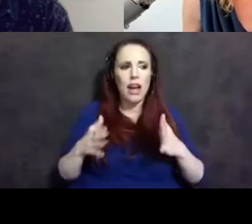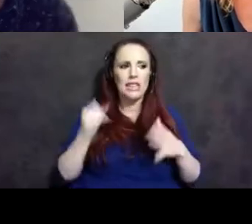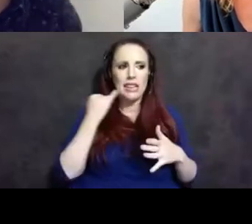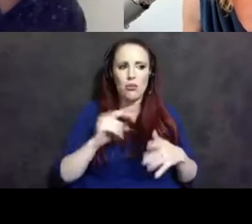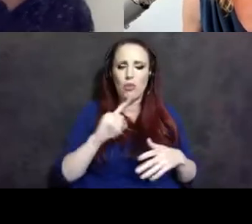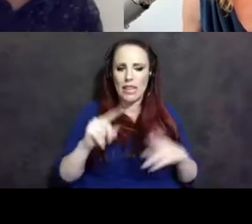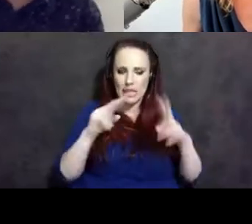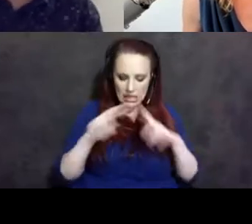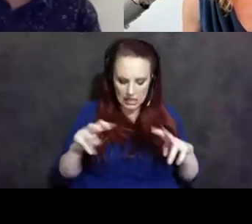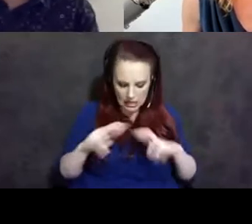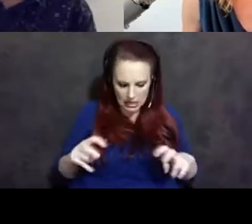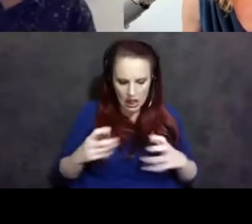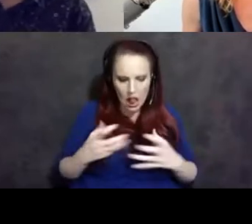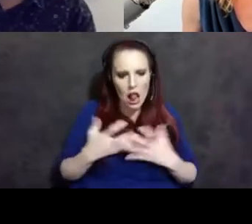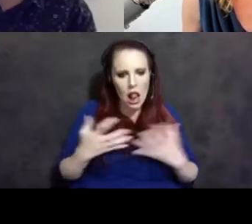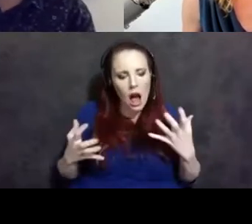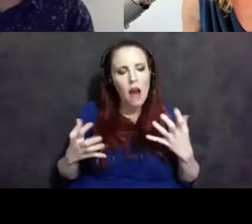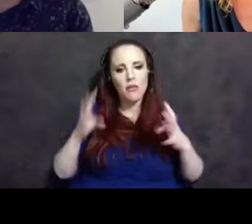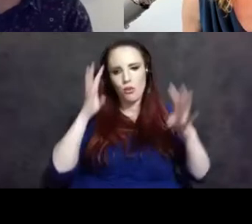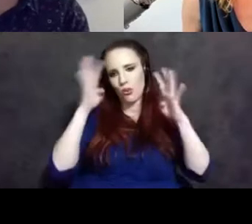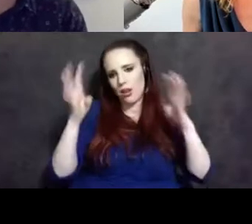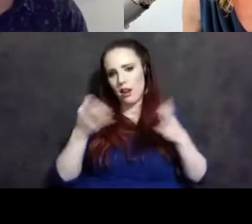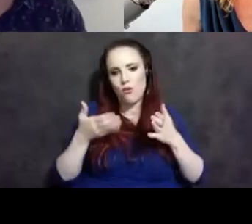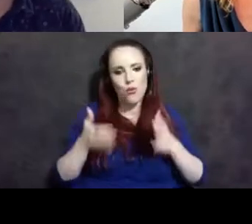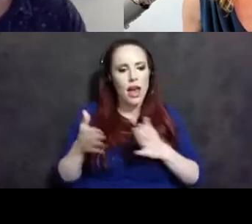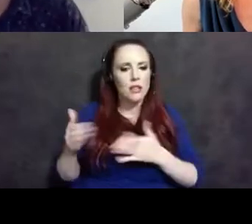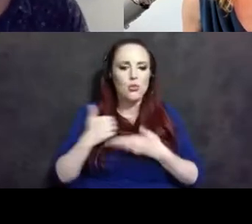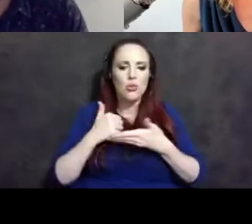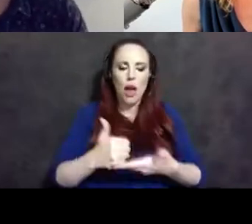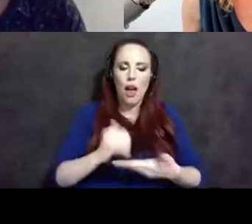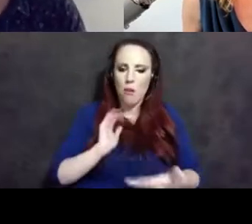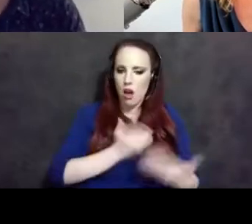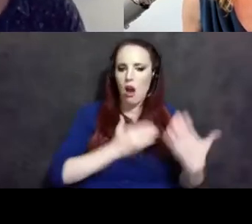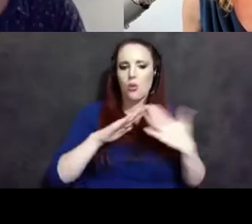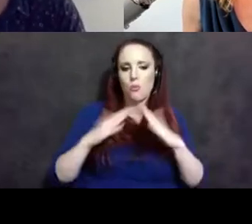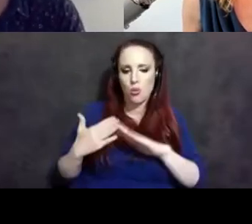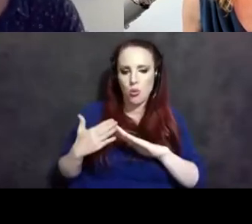power is. There's actually a lot of different ways to help our communities rather than just the